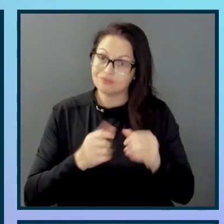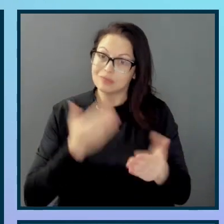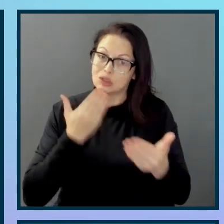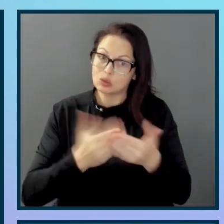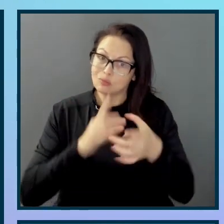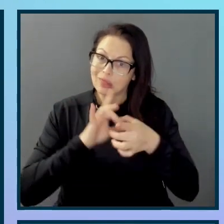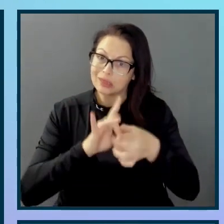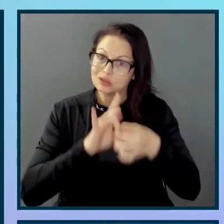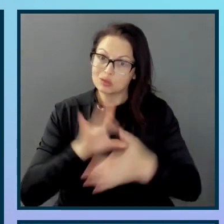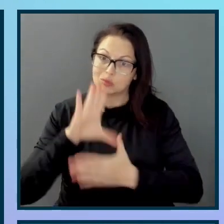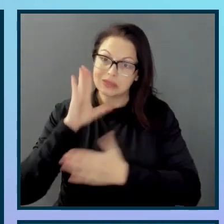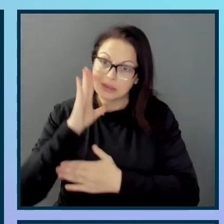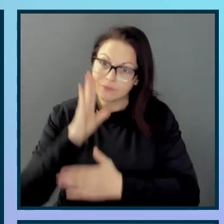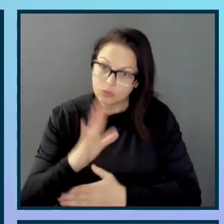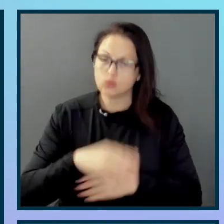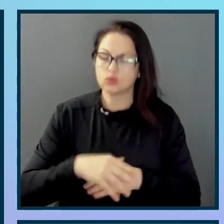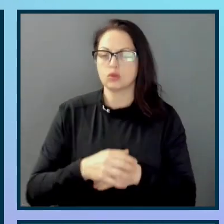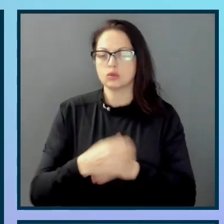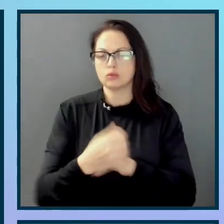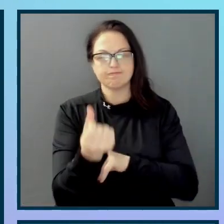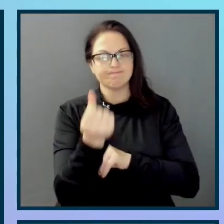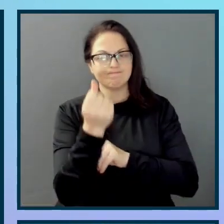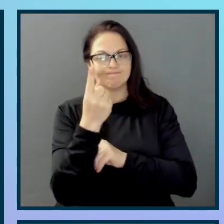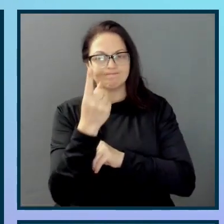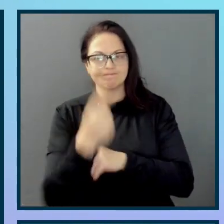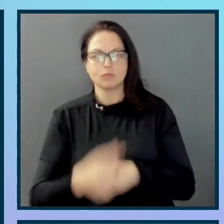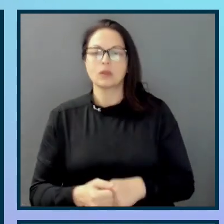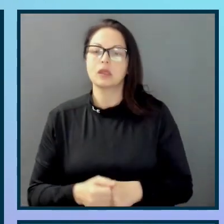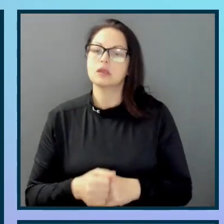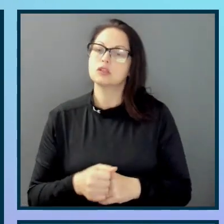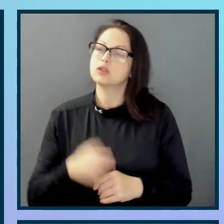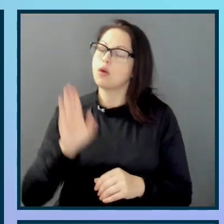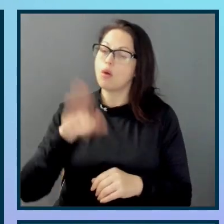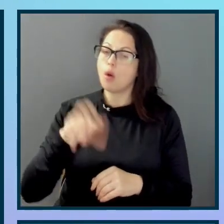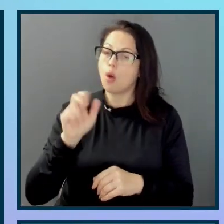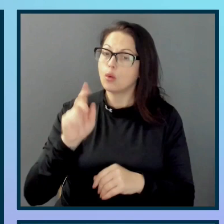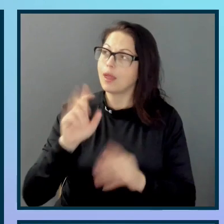hey, let's do this usability study with Steve, and let's set up a Zoom call with him